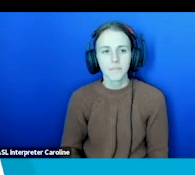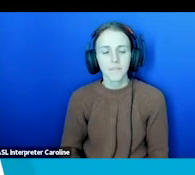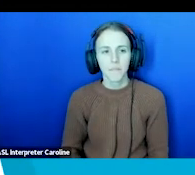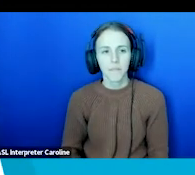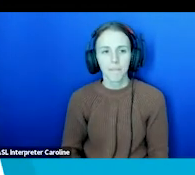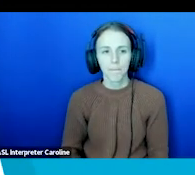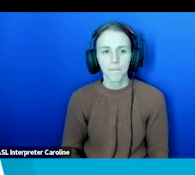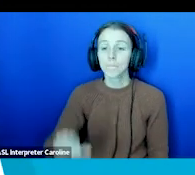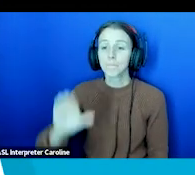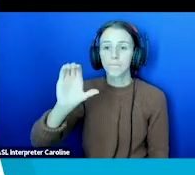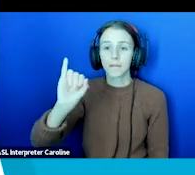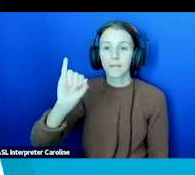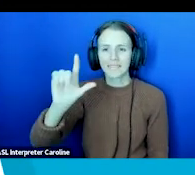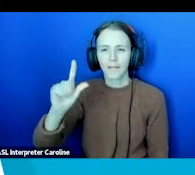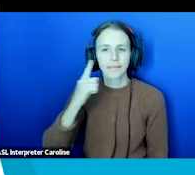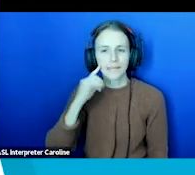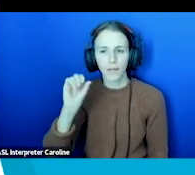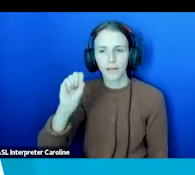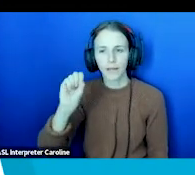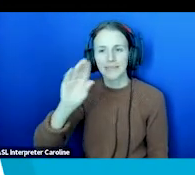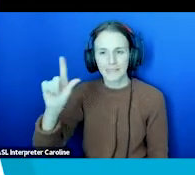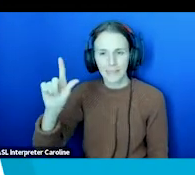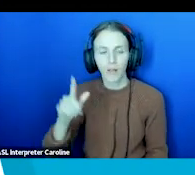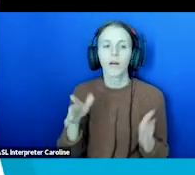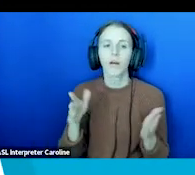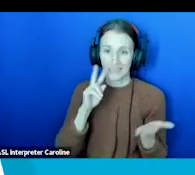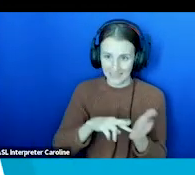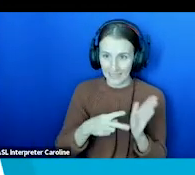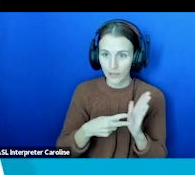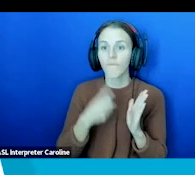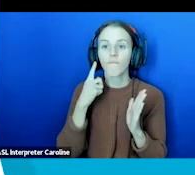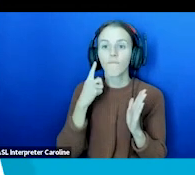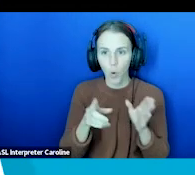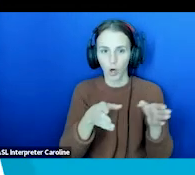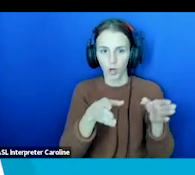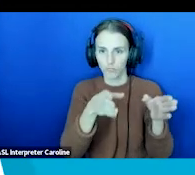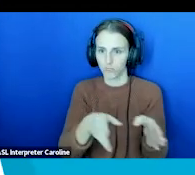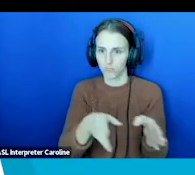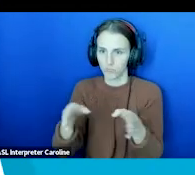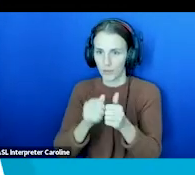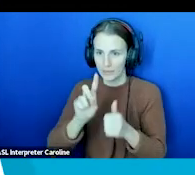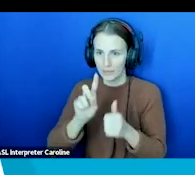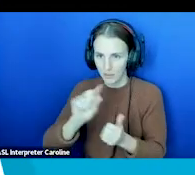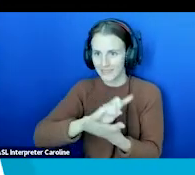LIVING. AND THAT IS KNOWN BY C IL. IT IS